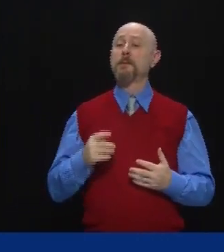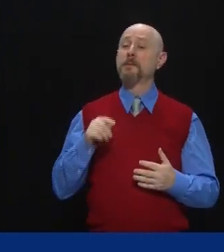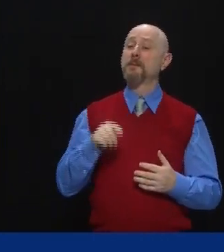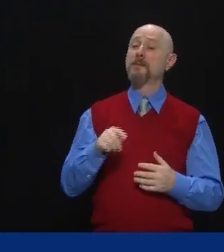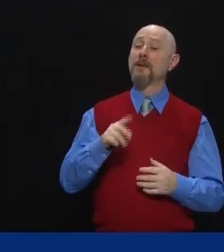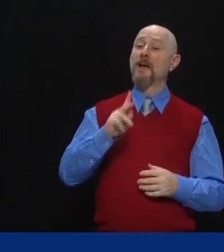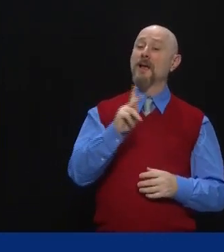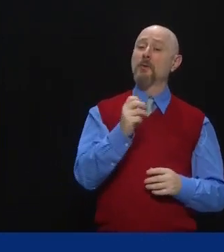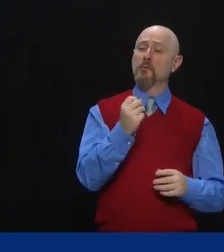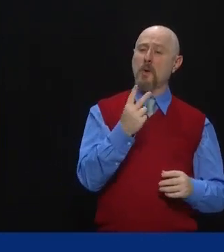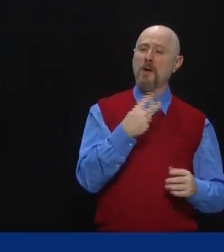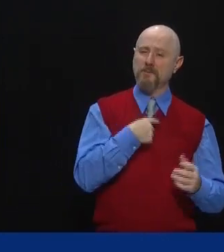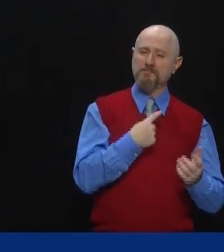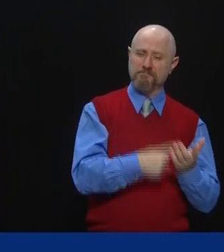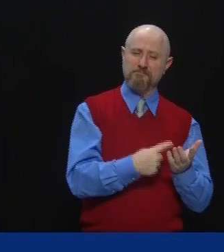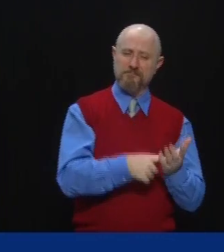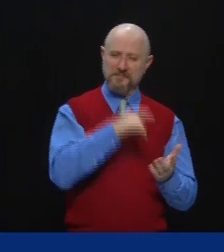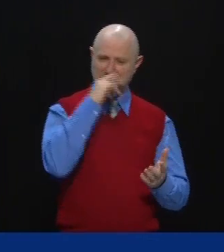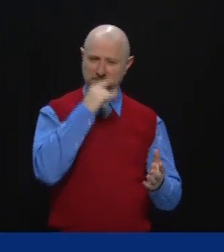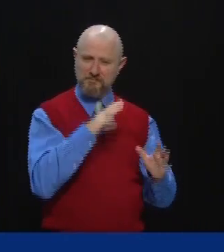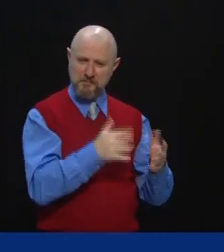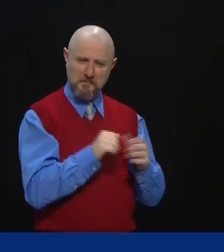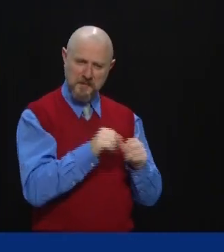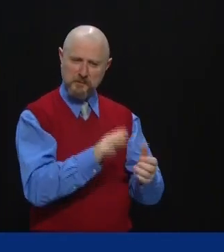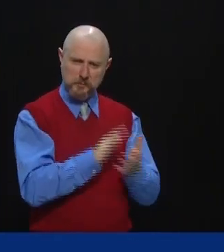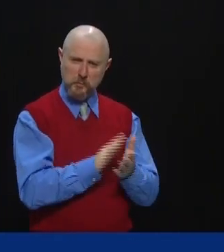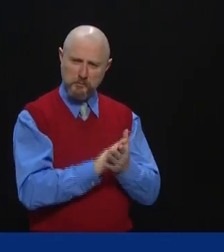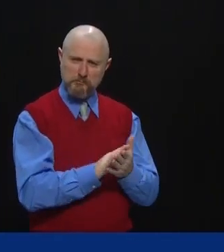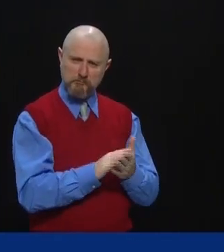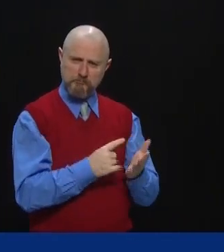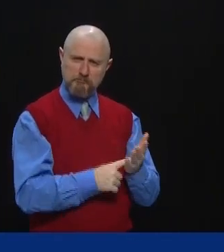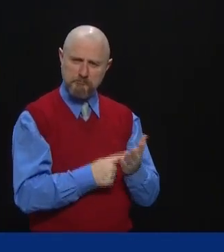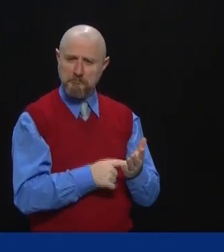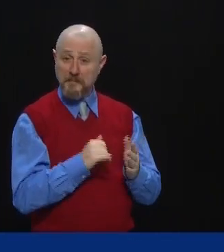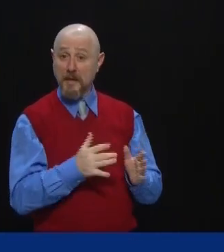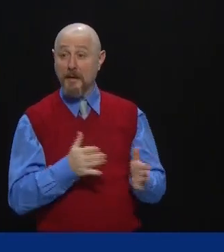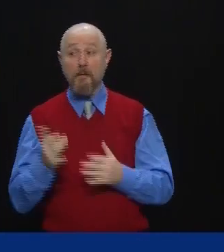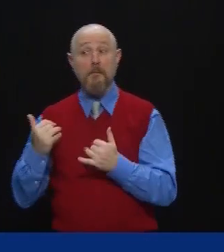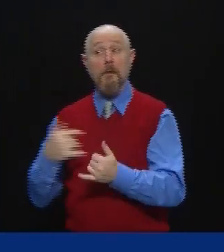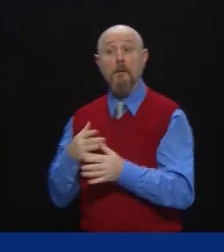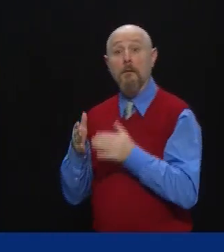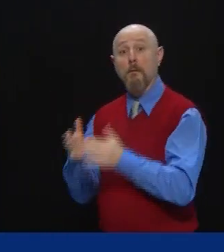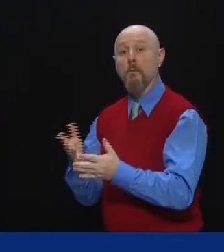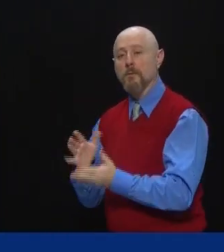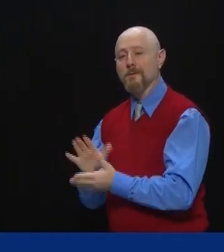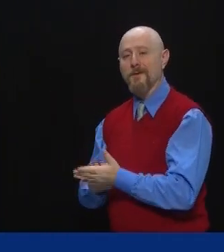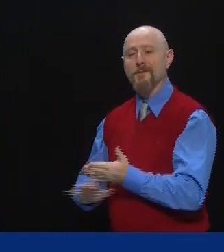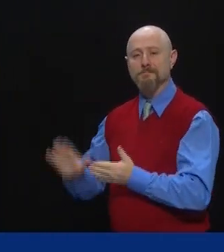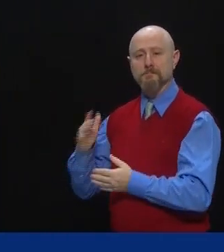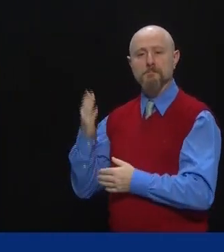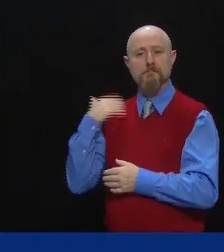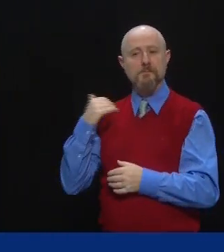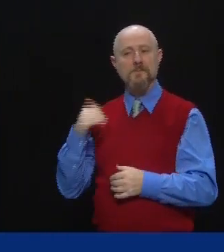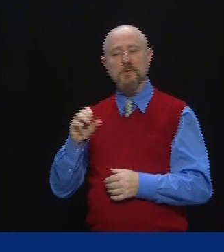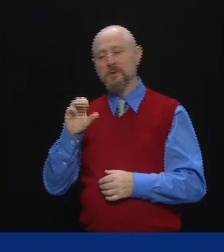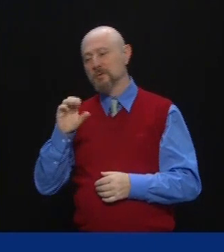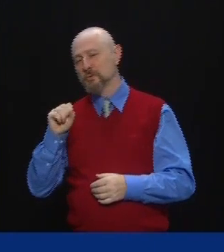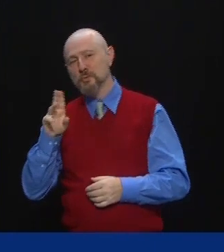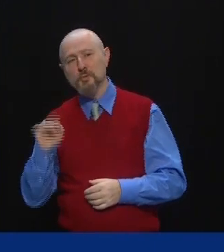ALSO WE TALKED A LOT ABOUT KEEPING CHILDREN IN SCHOOL K-12. LET'S TALK ABOUT KIDS ON CAMPUS.